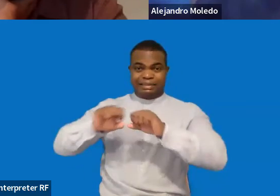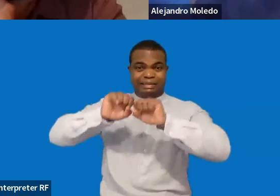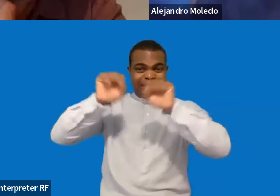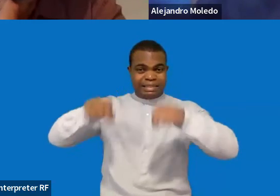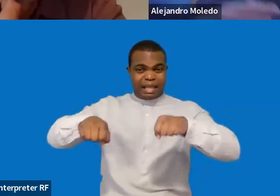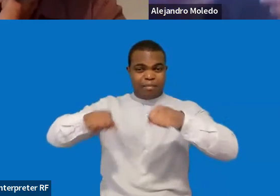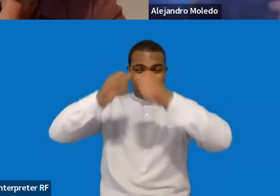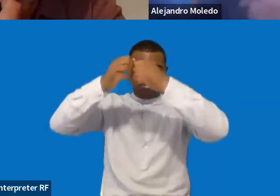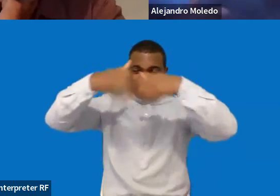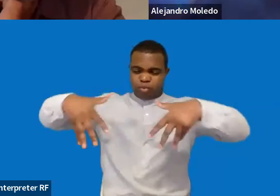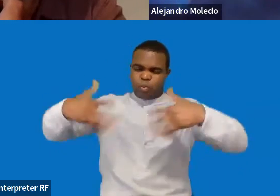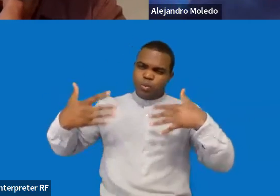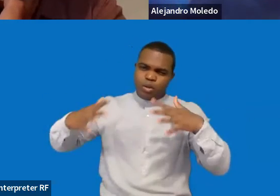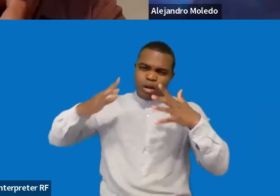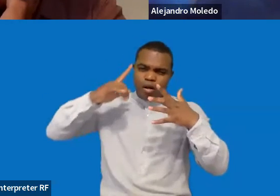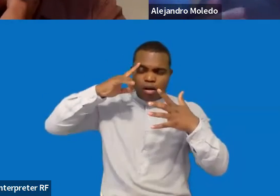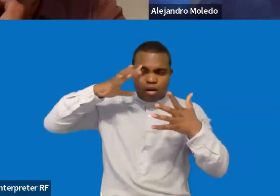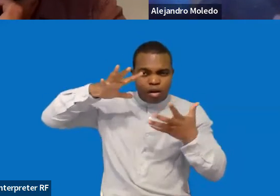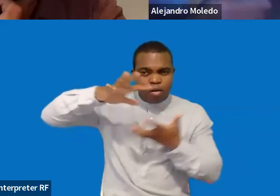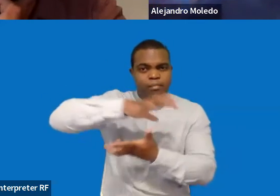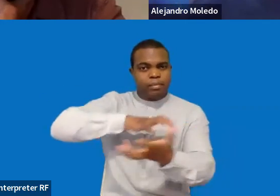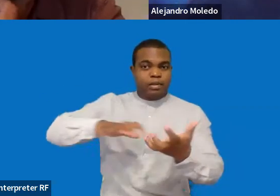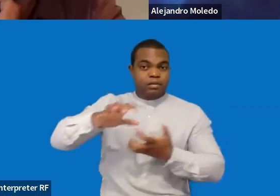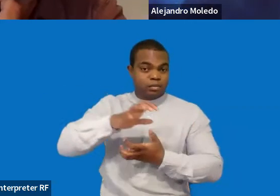it goes back to what is called a second reading